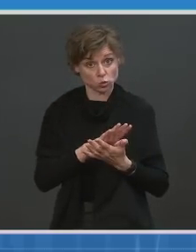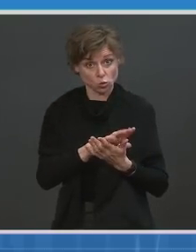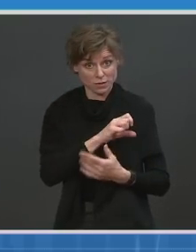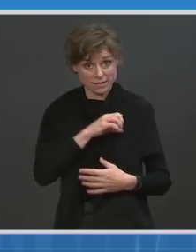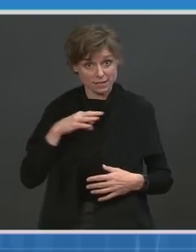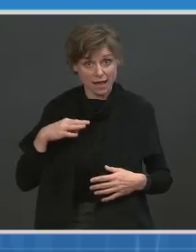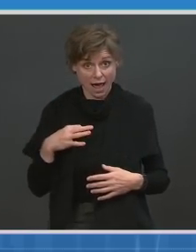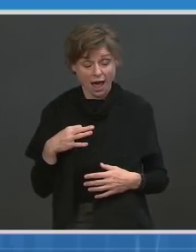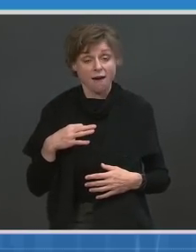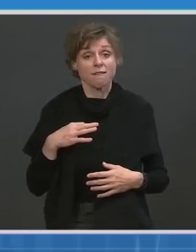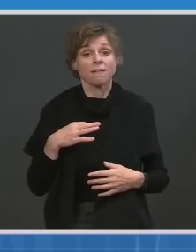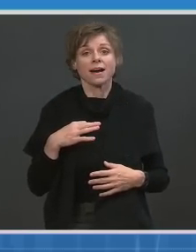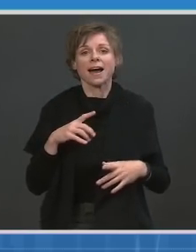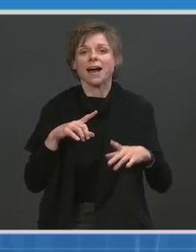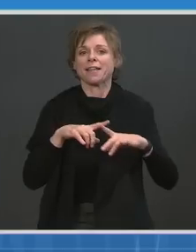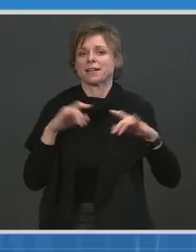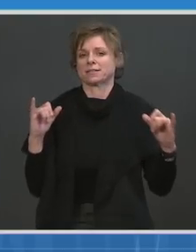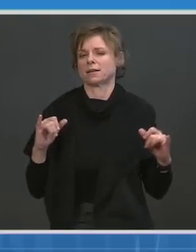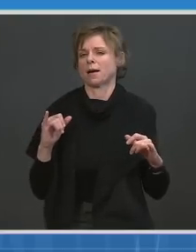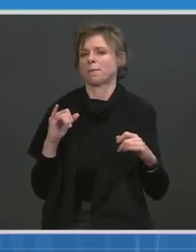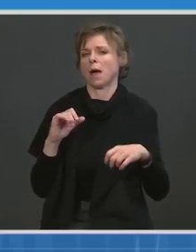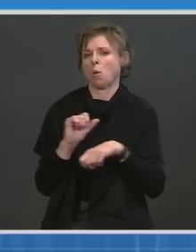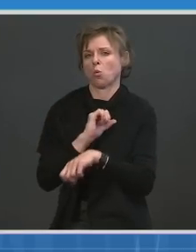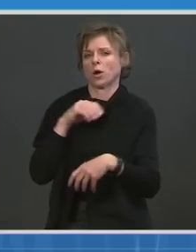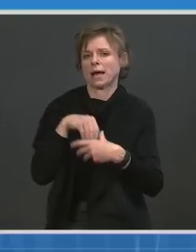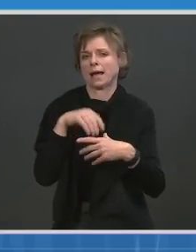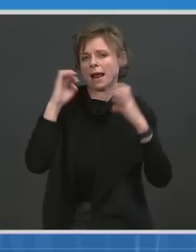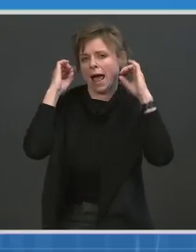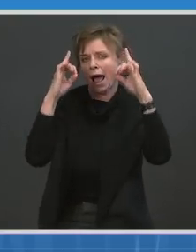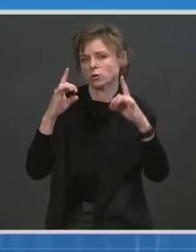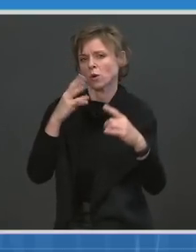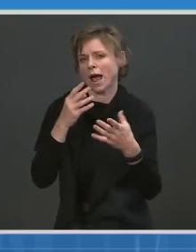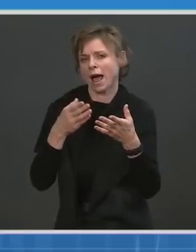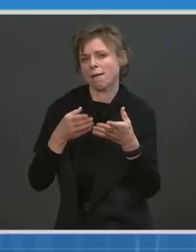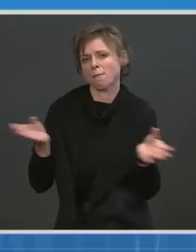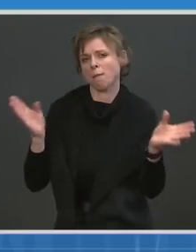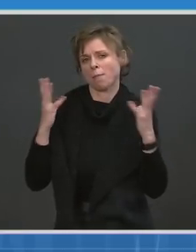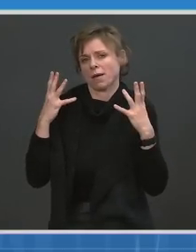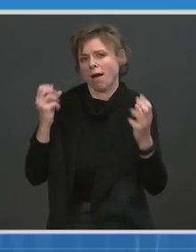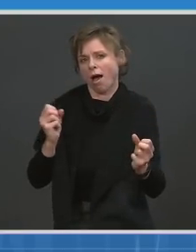as well as our work and educational and public health stakeholders to provide the guidance, tools,